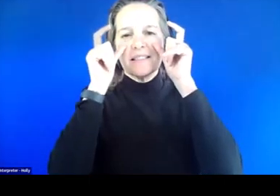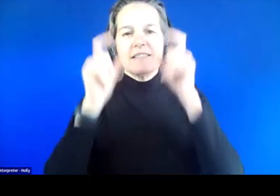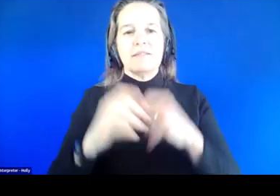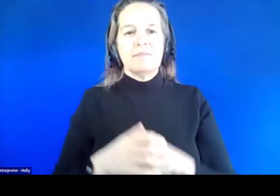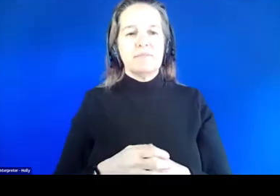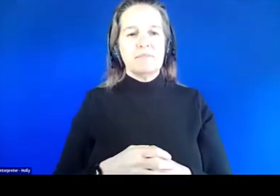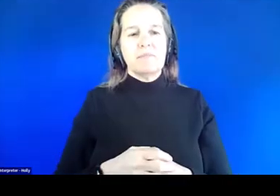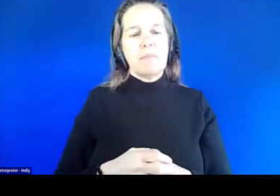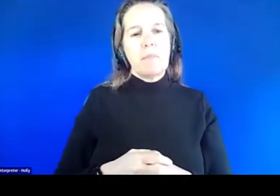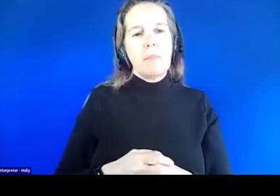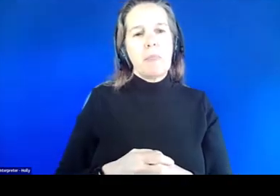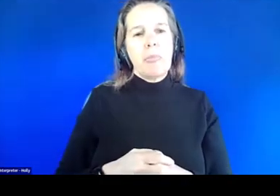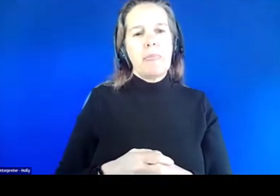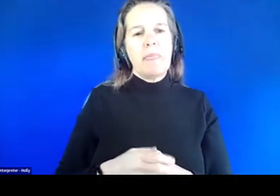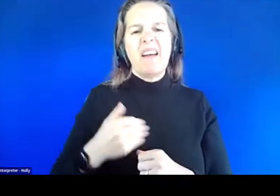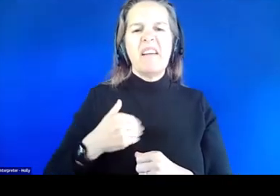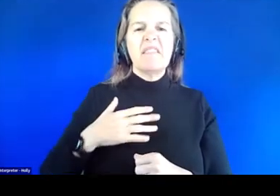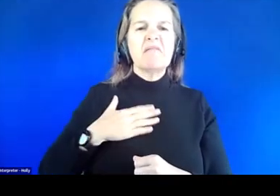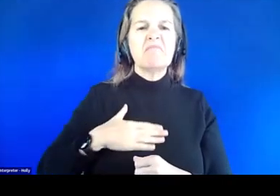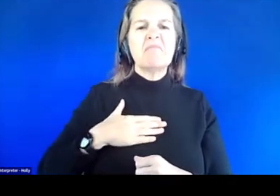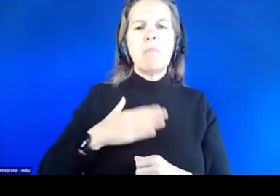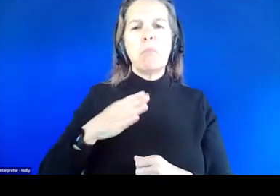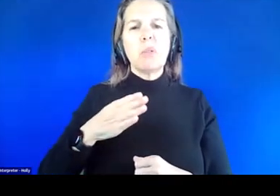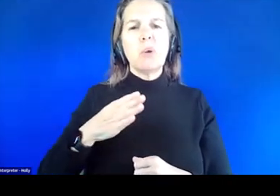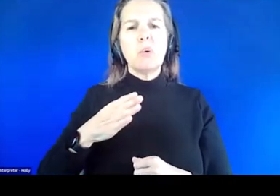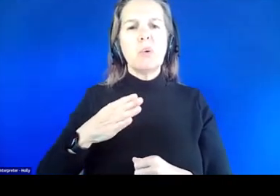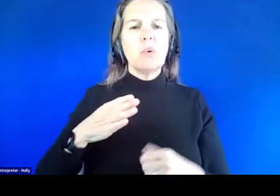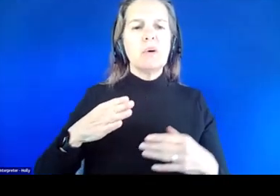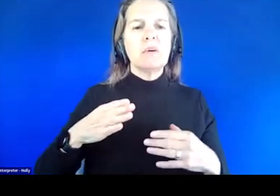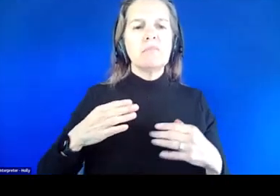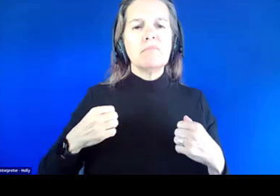kind of blue blazer on and a blue sweater today